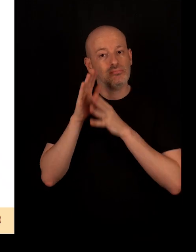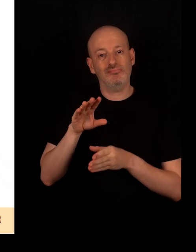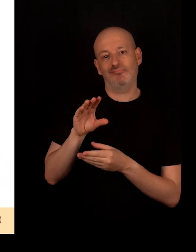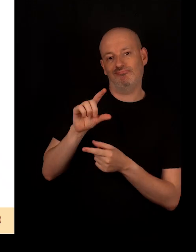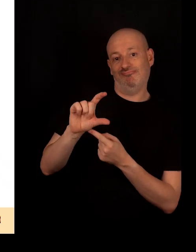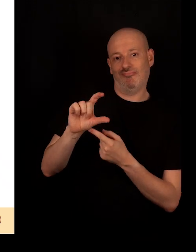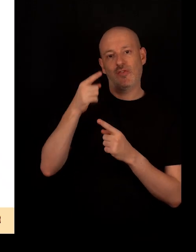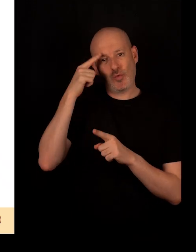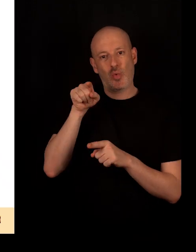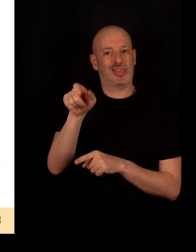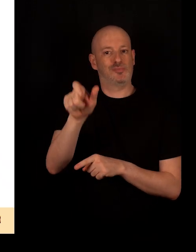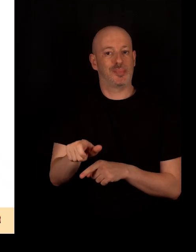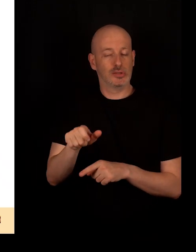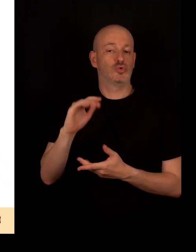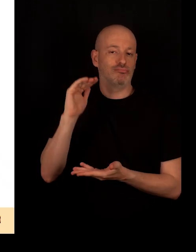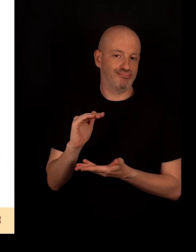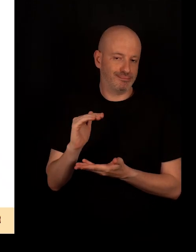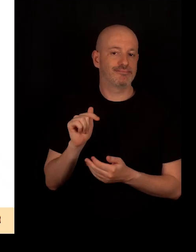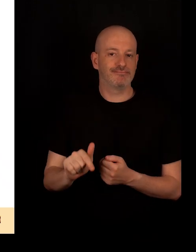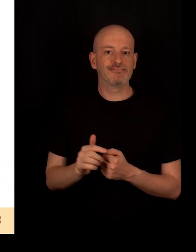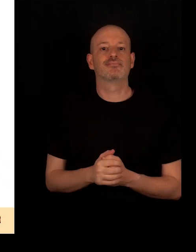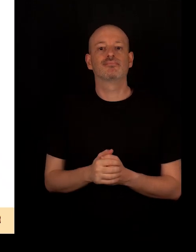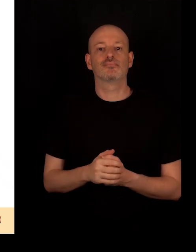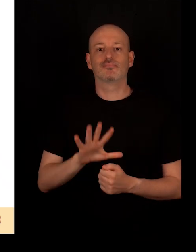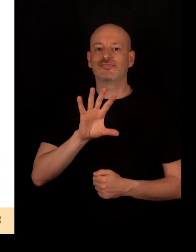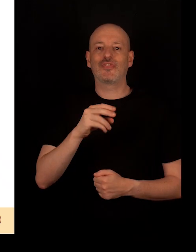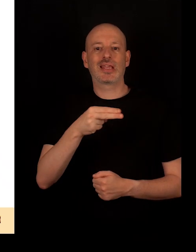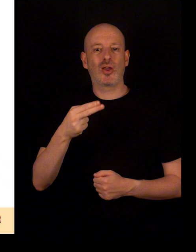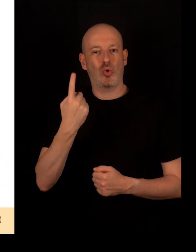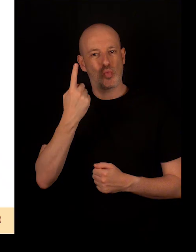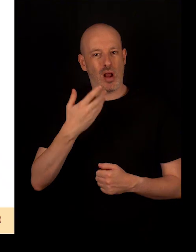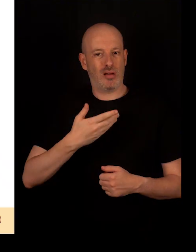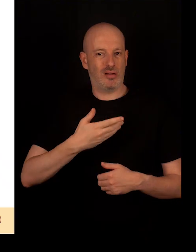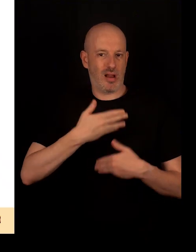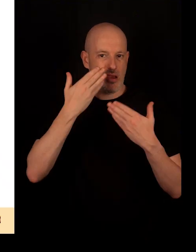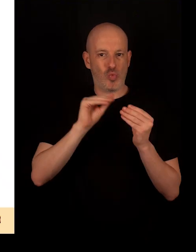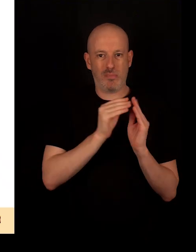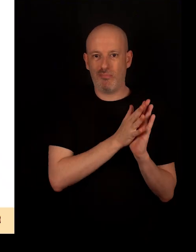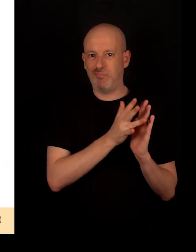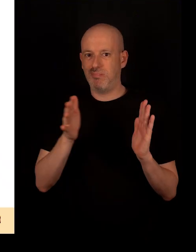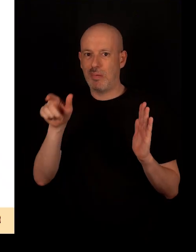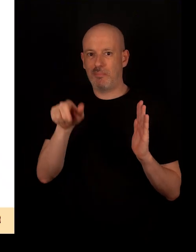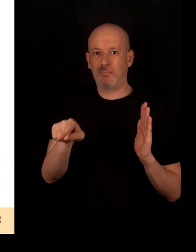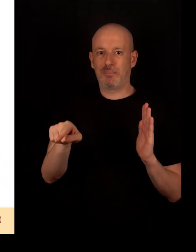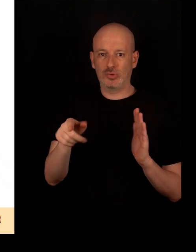allowance to the host for this person. So the 50€ for the number of days for this resident.